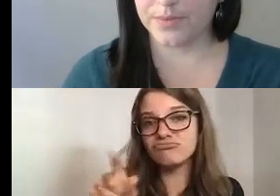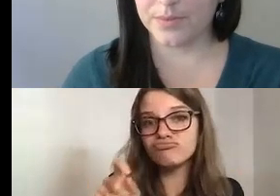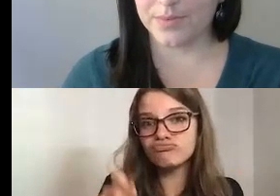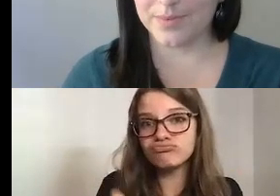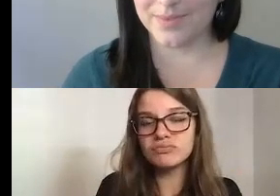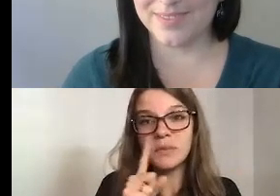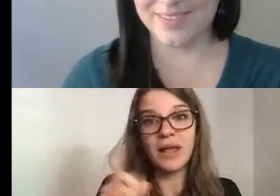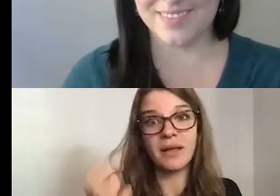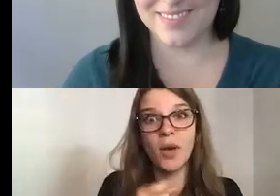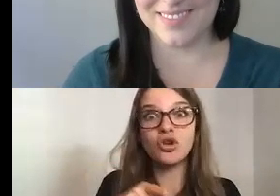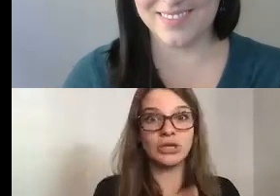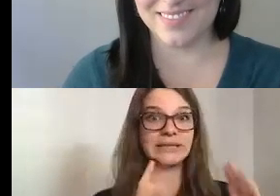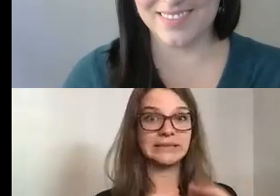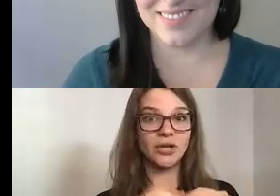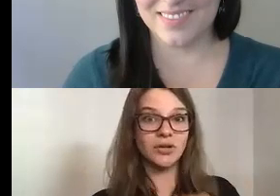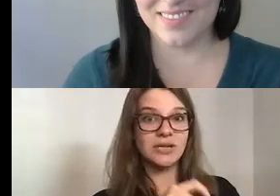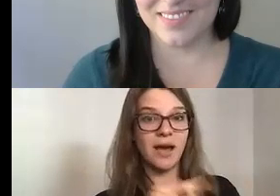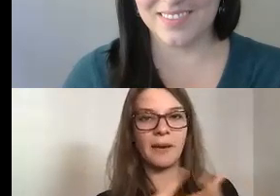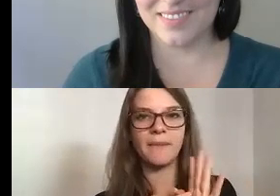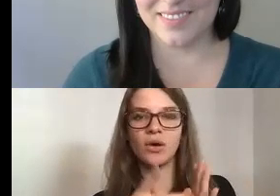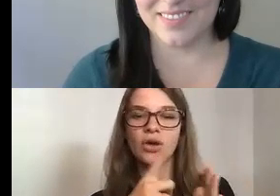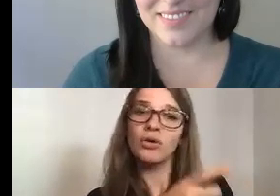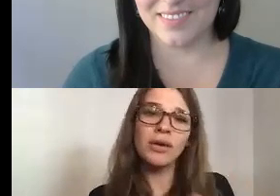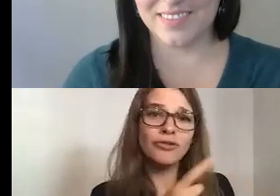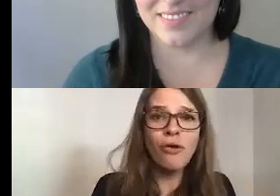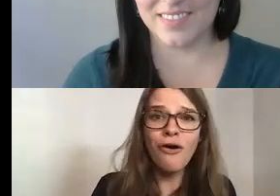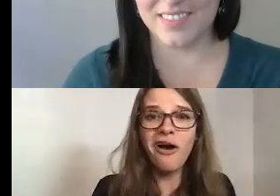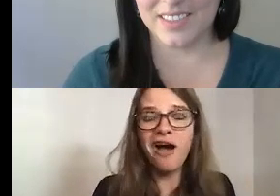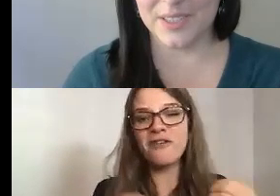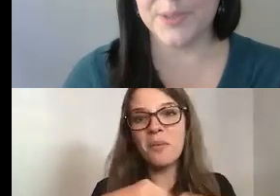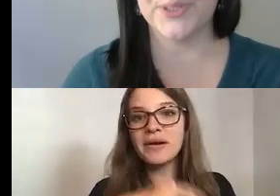time in session to be able to talk or just have more time to share that communication